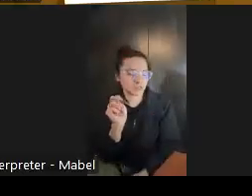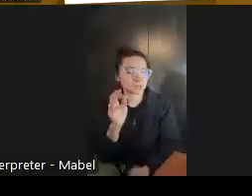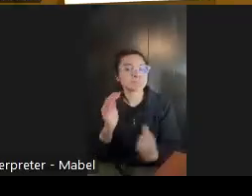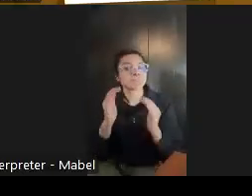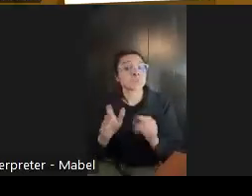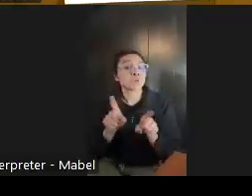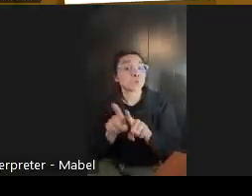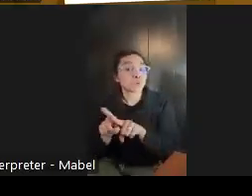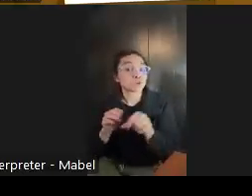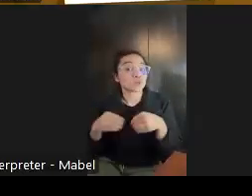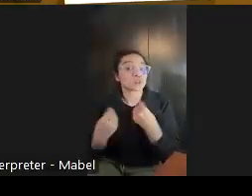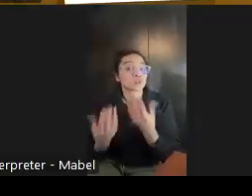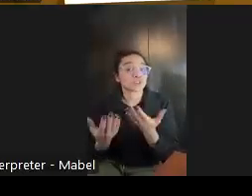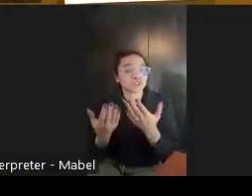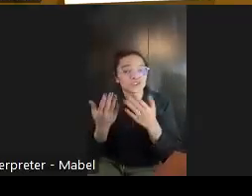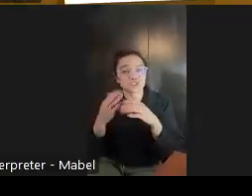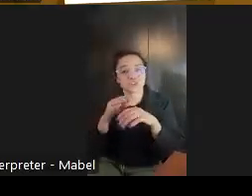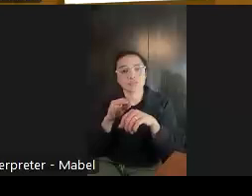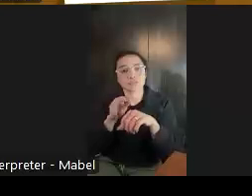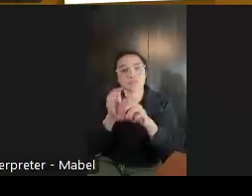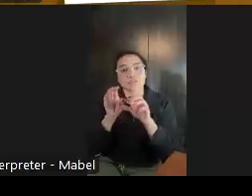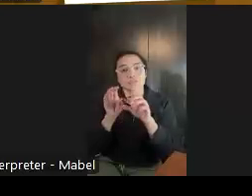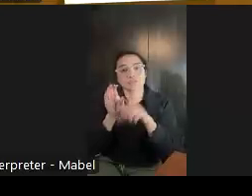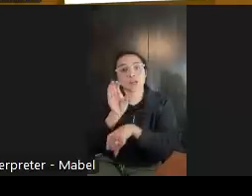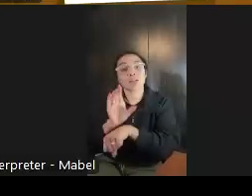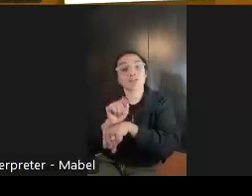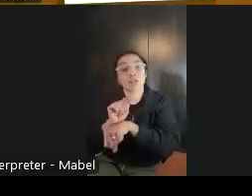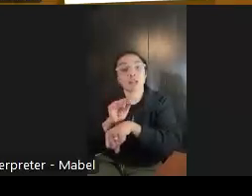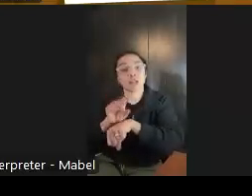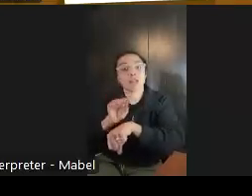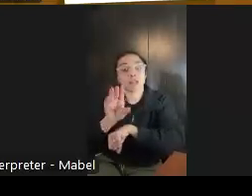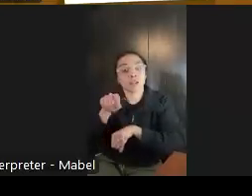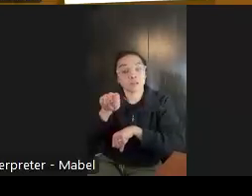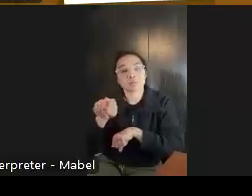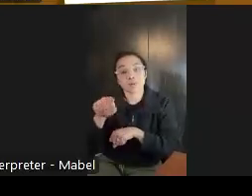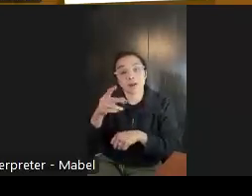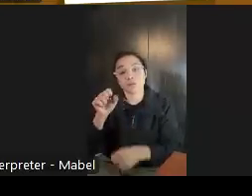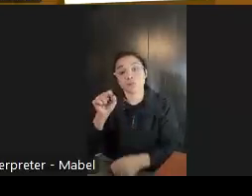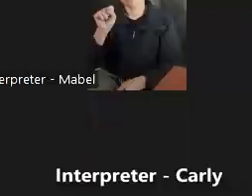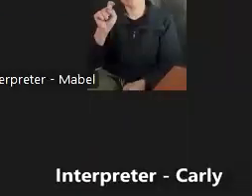start C certain star kids who are some connected with their primary care doctors we can meet with